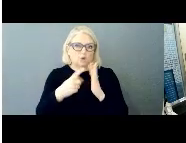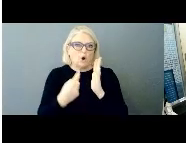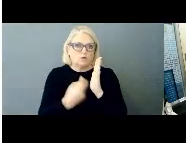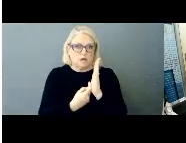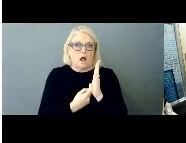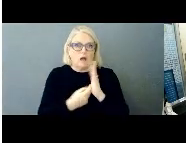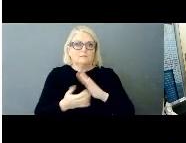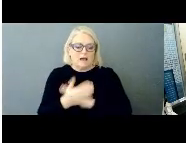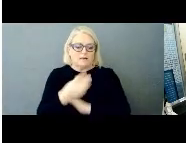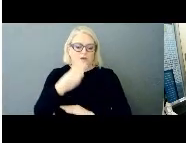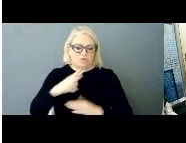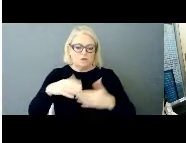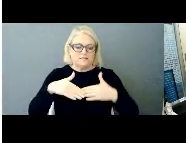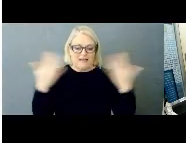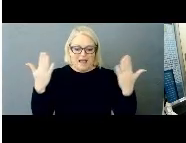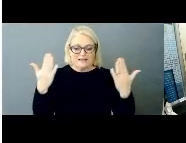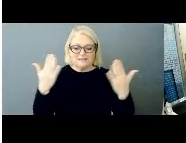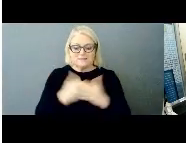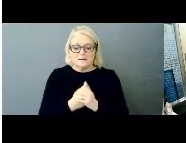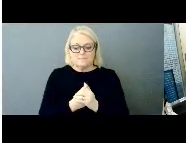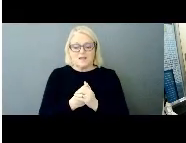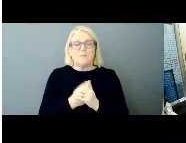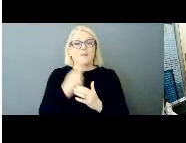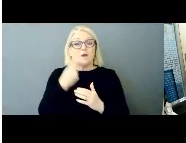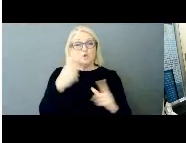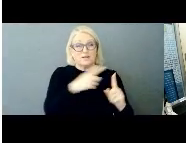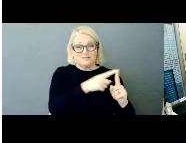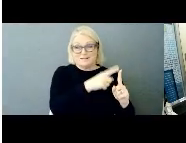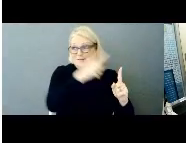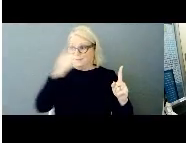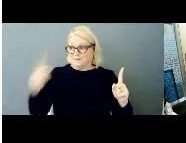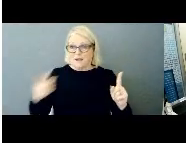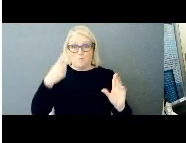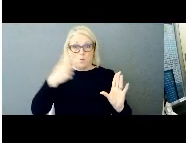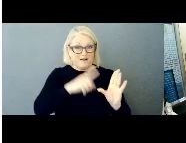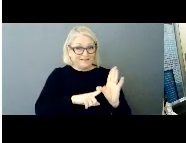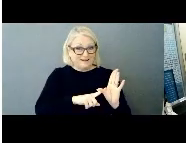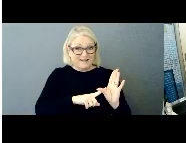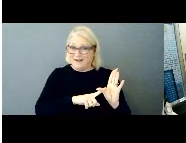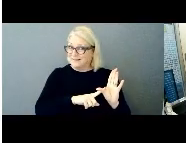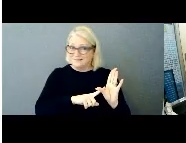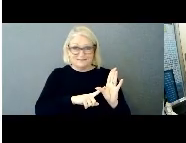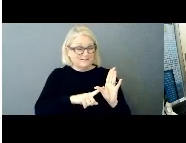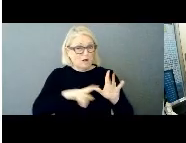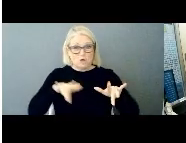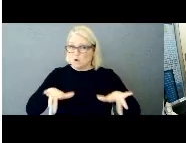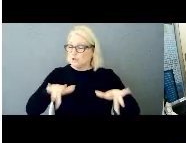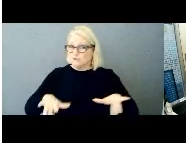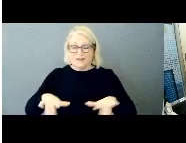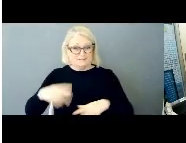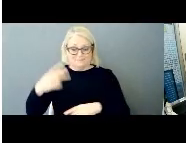and it's not even 100% by 12 months. So, there is a writ large disconnect between what we need to do policy-wise